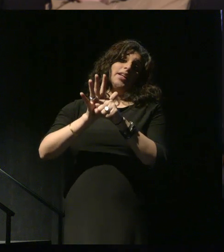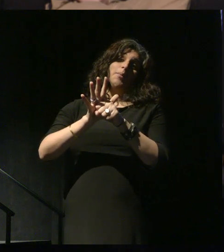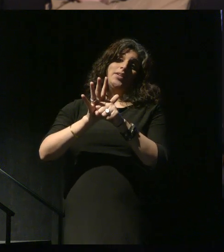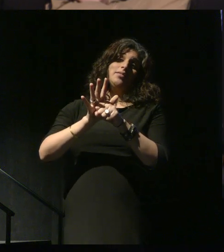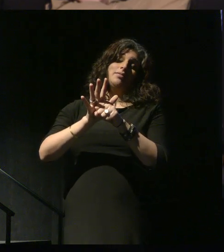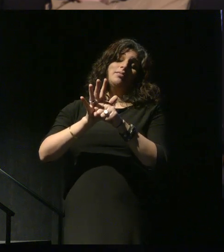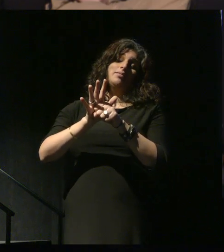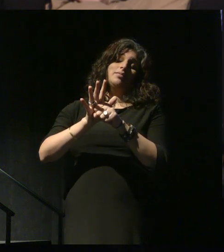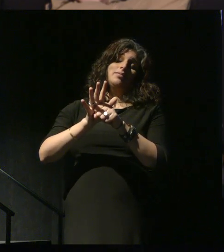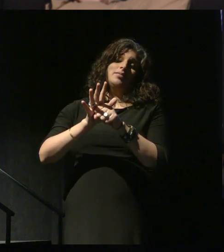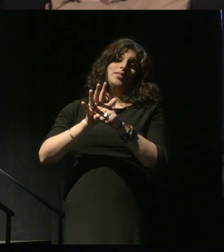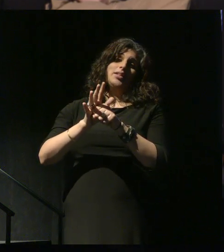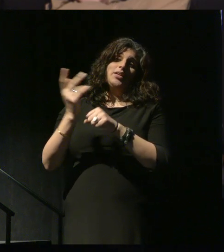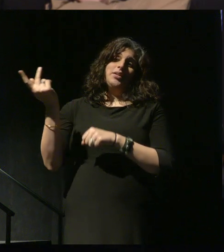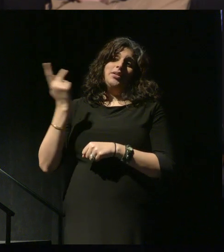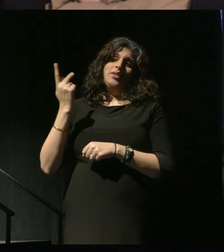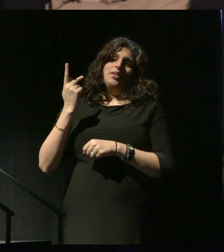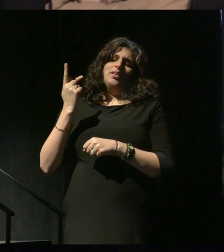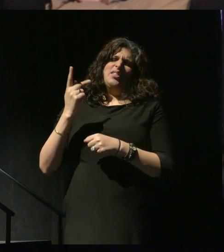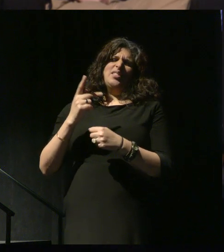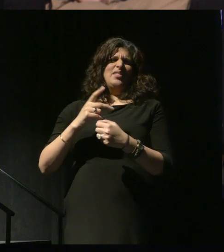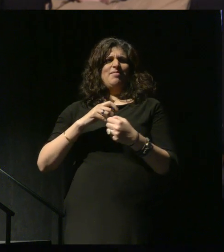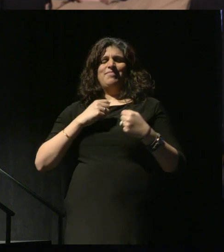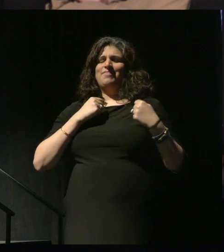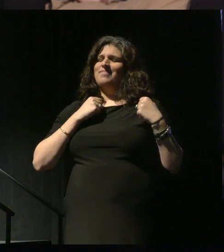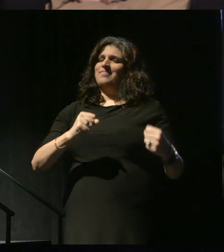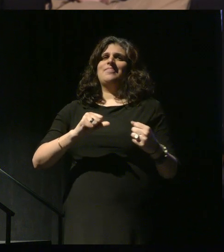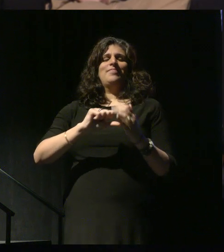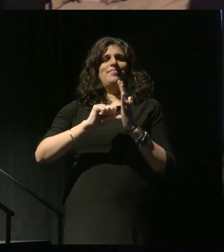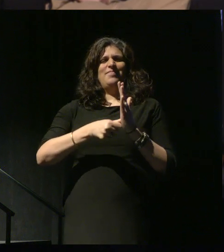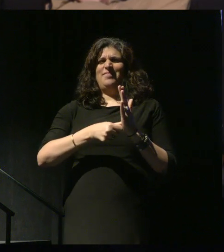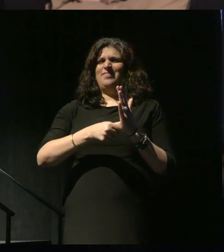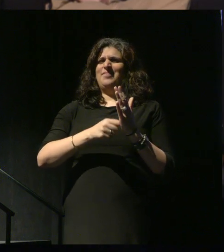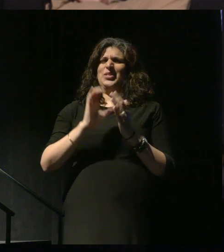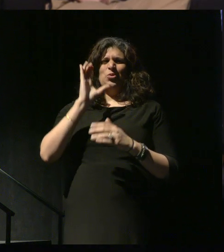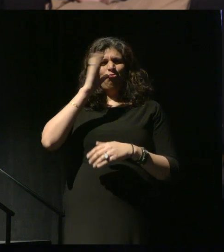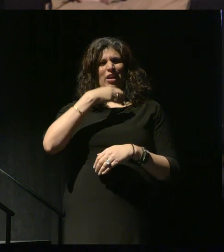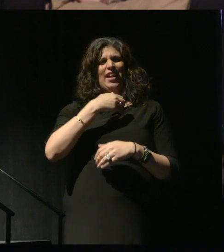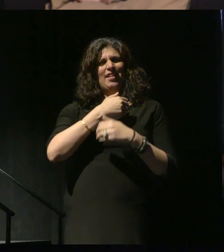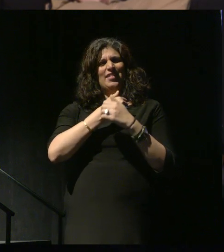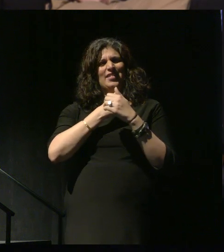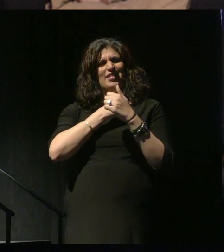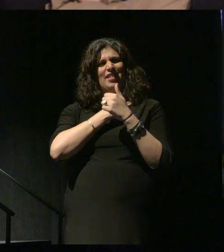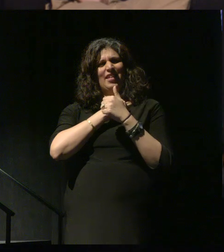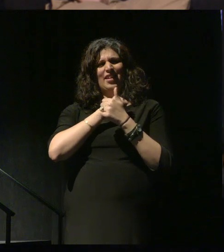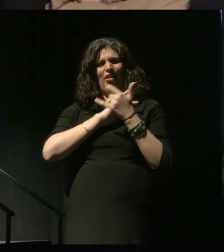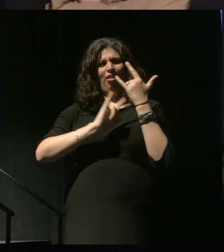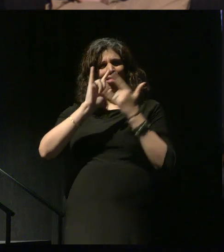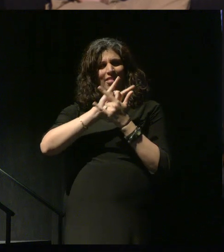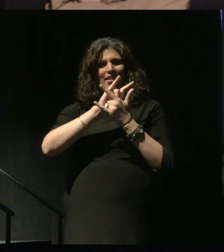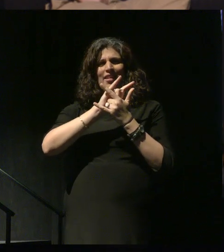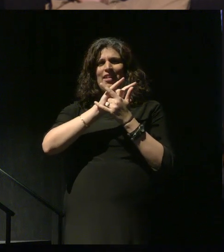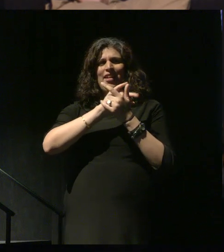And we had like a very intense, strange love affair that like totally changed my life.